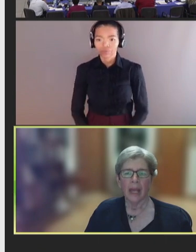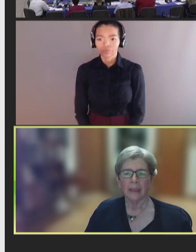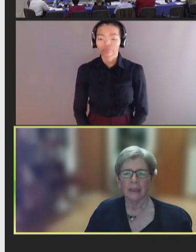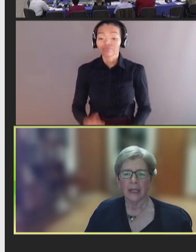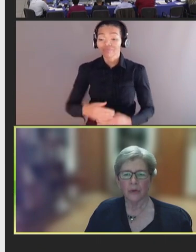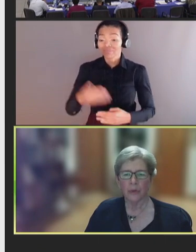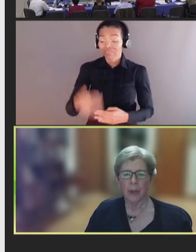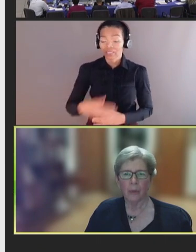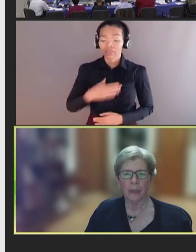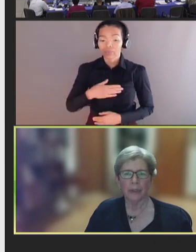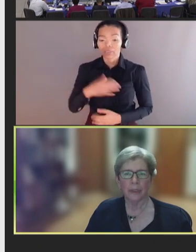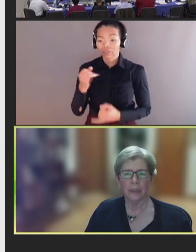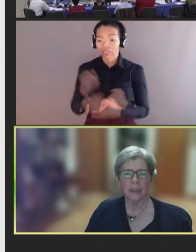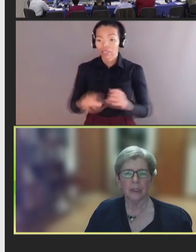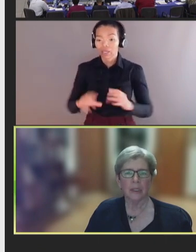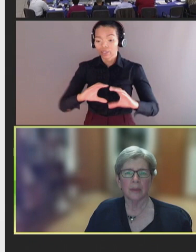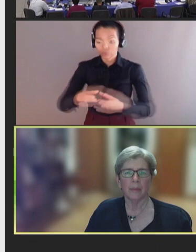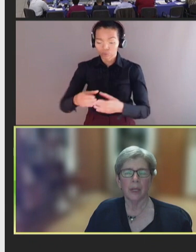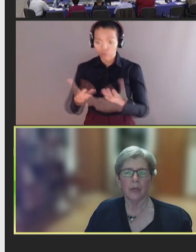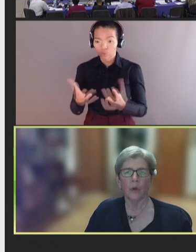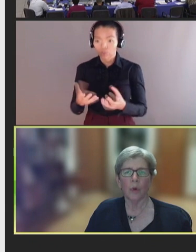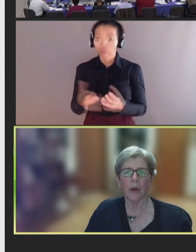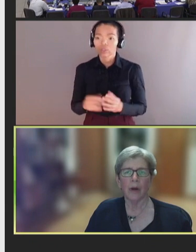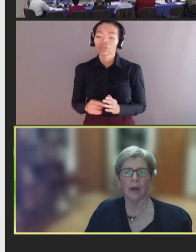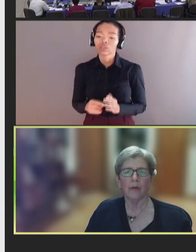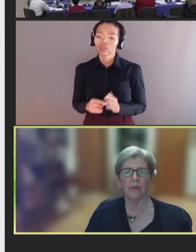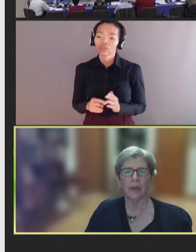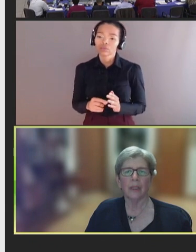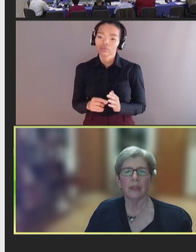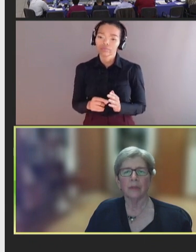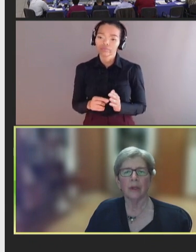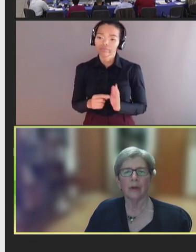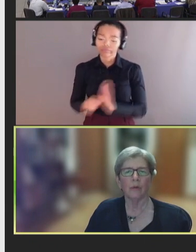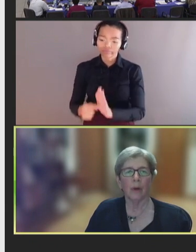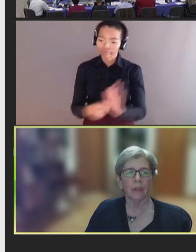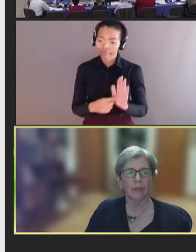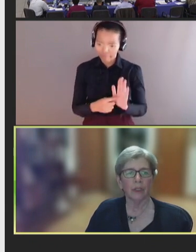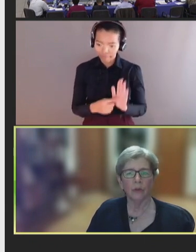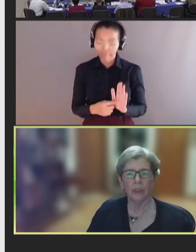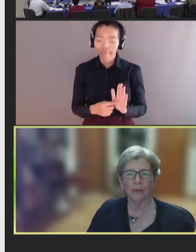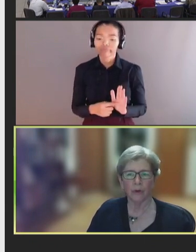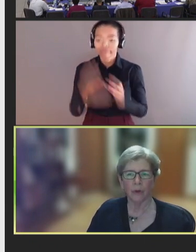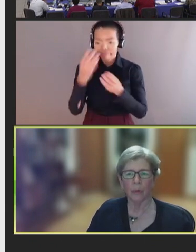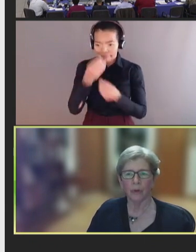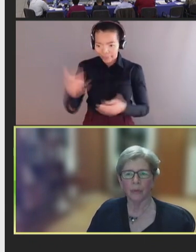And the last group I wanted to just make you aware of is a relatively newly formed group,